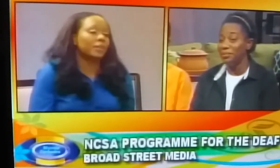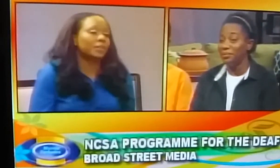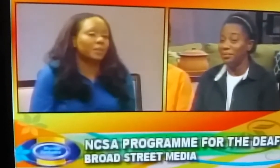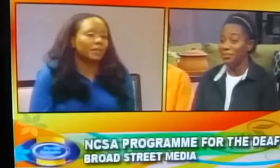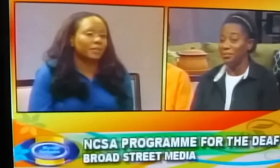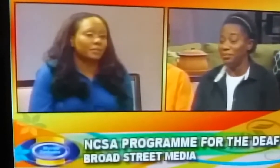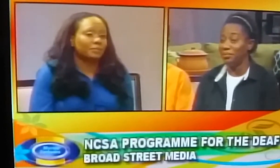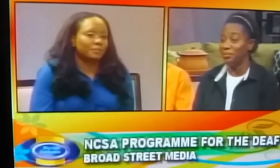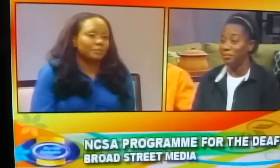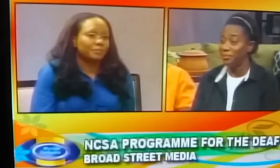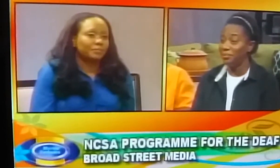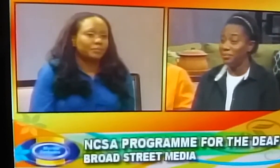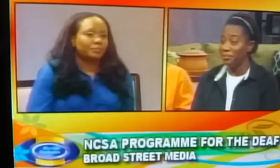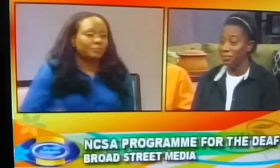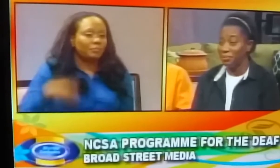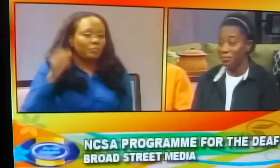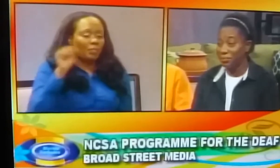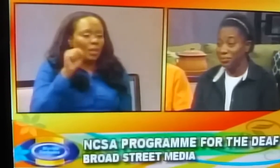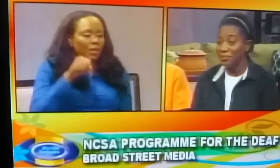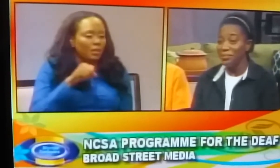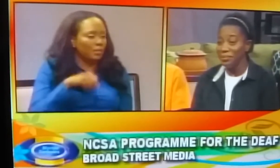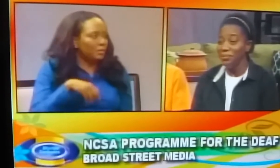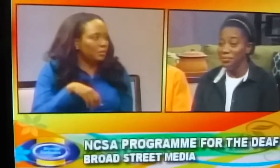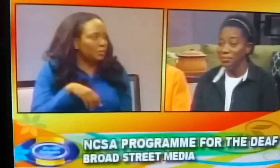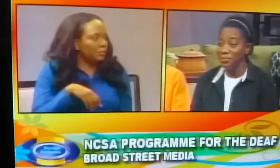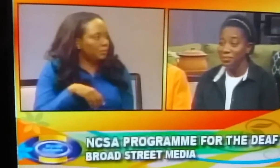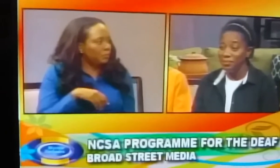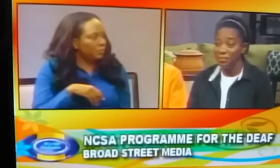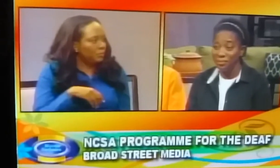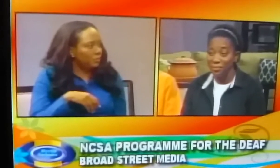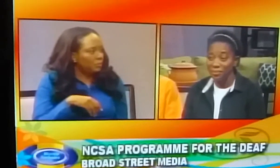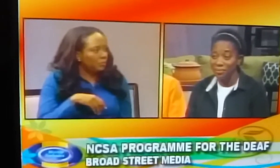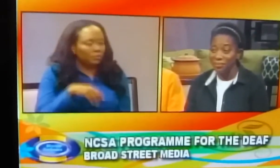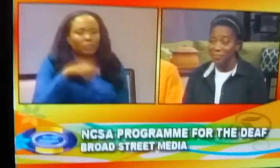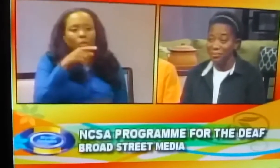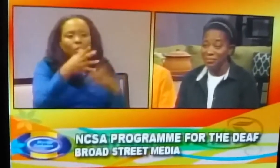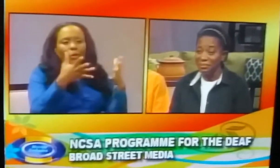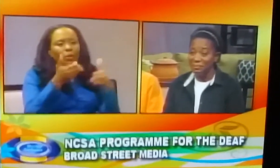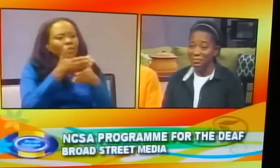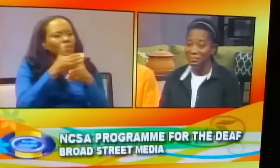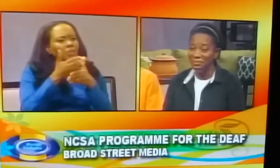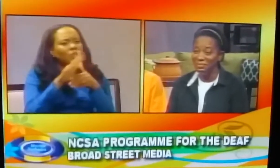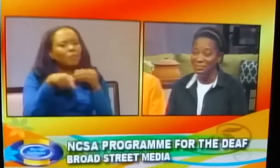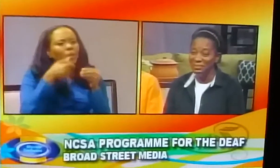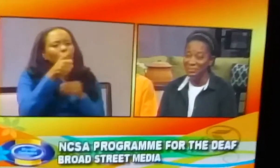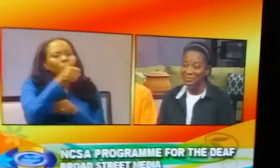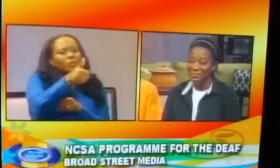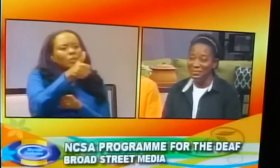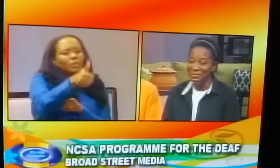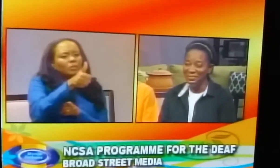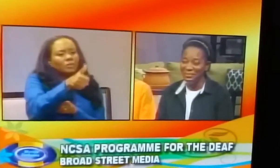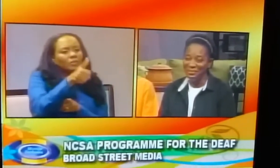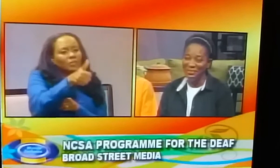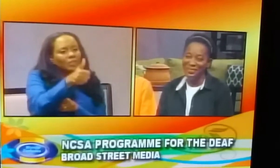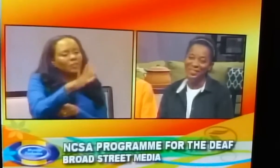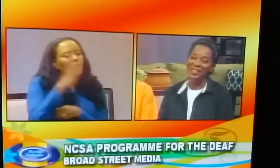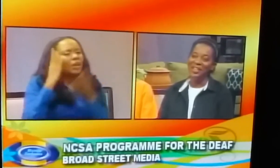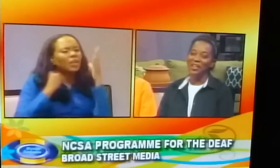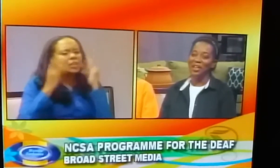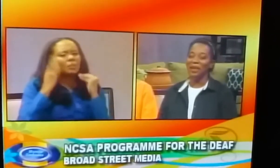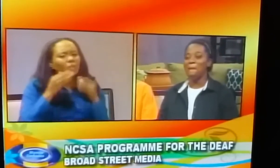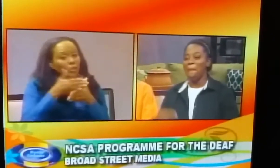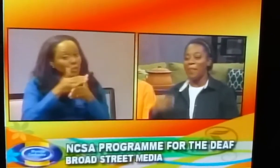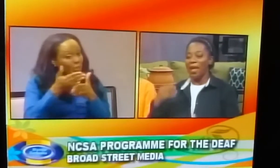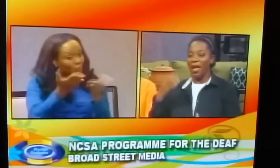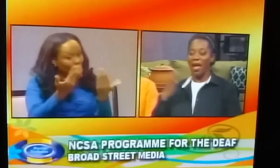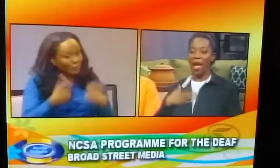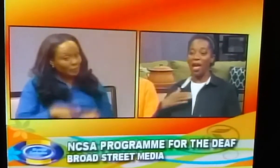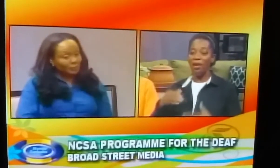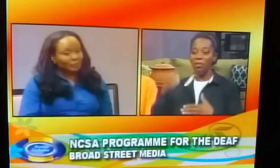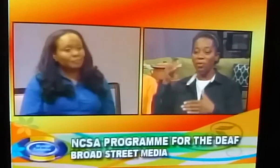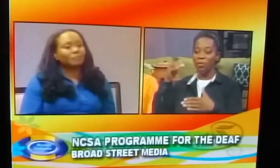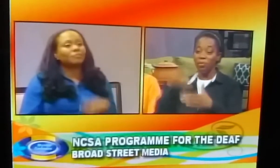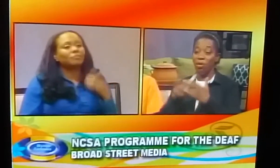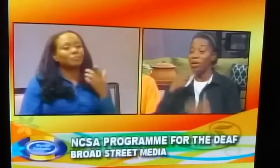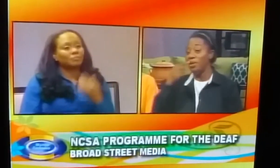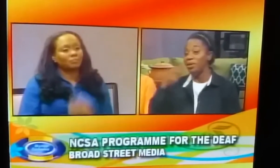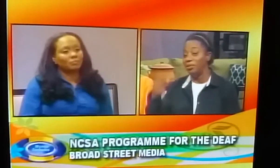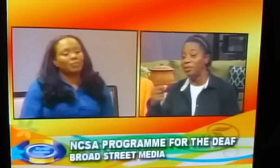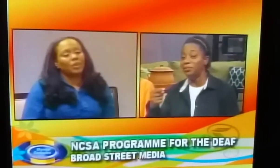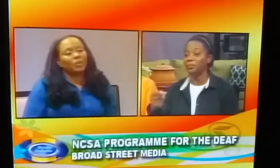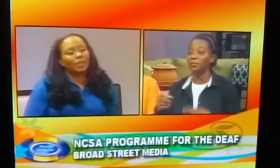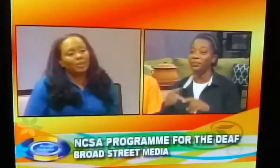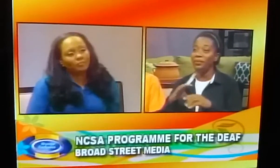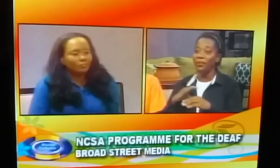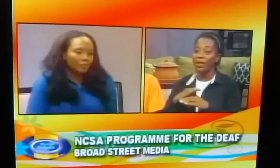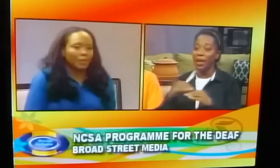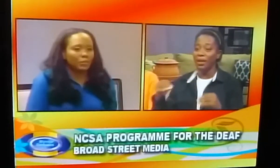us better yes do you care to share a little bit about yourself Sandra your experience okay I was